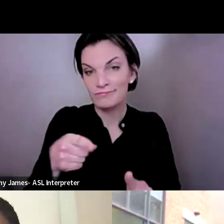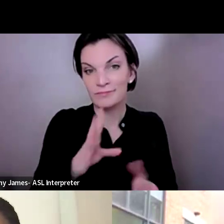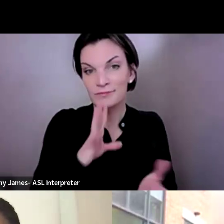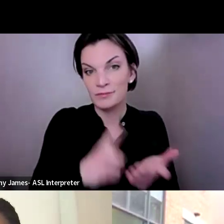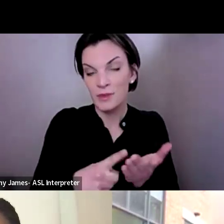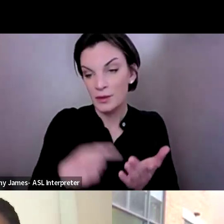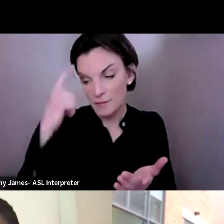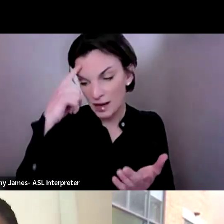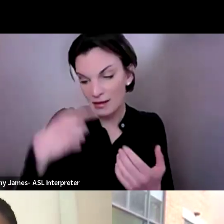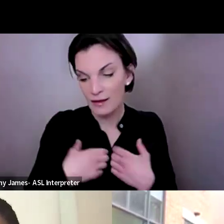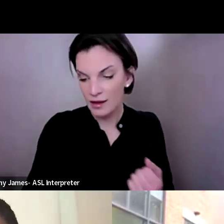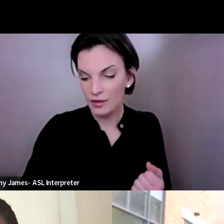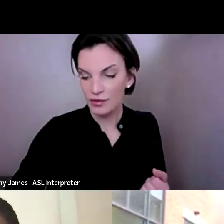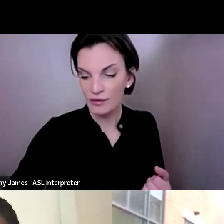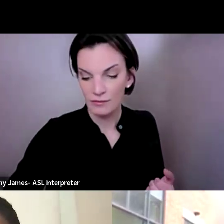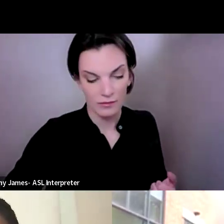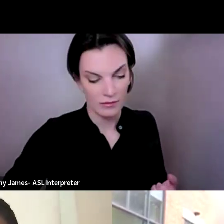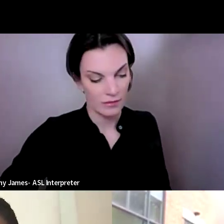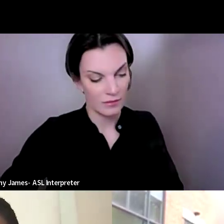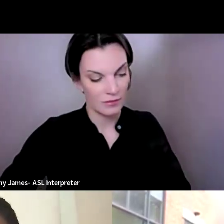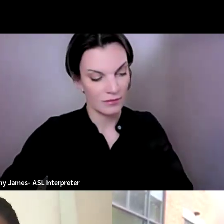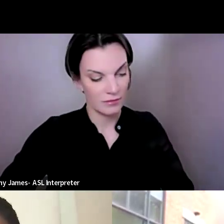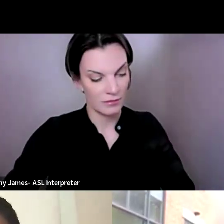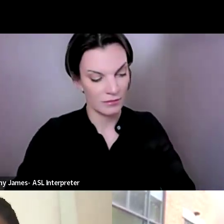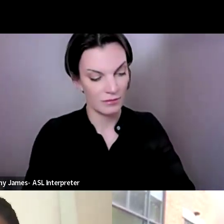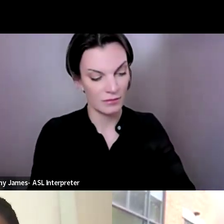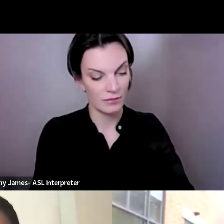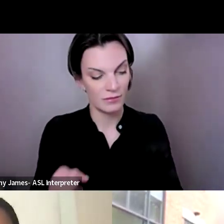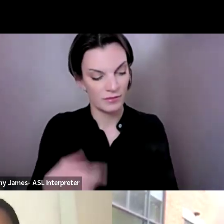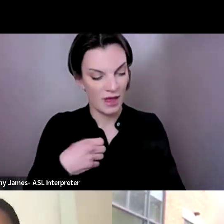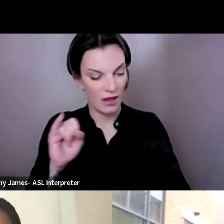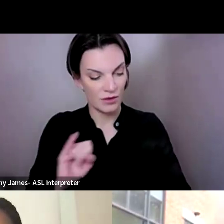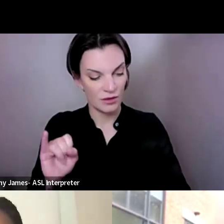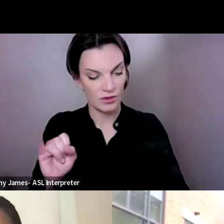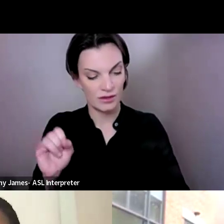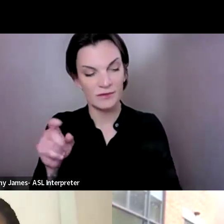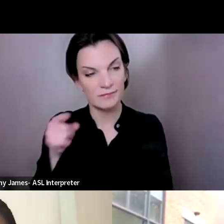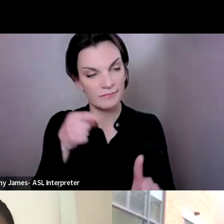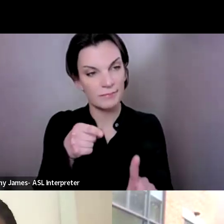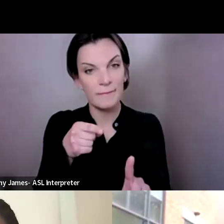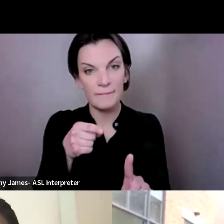health practitioners, do not accept health insurance. Those who do - many family caregivers